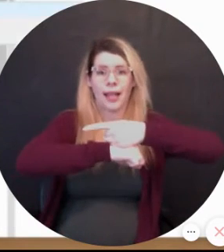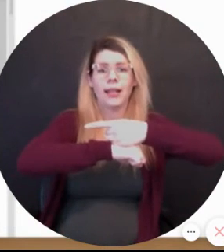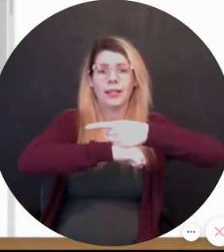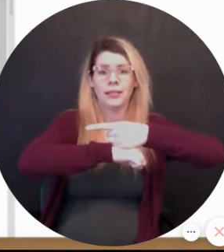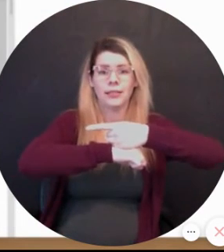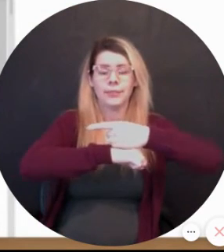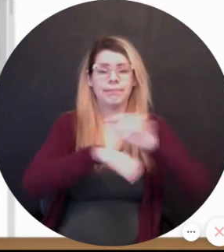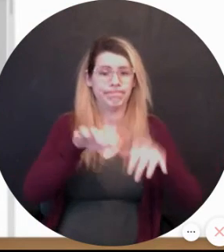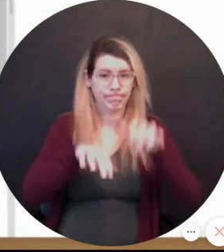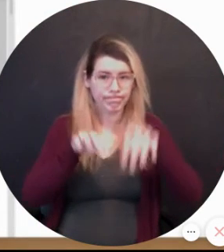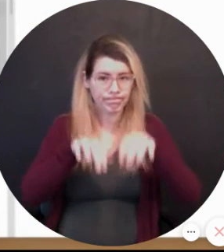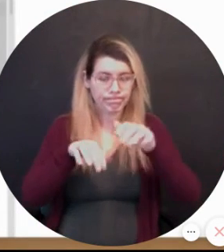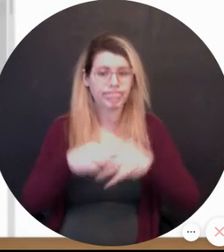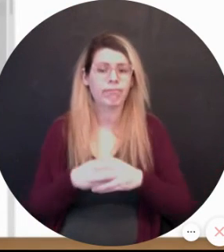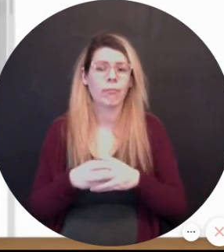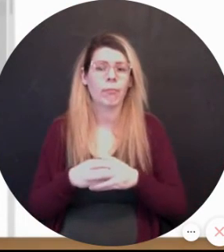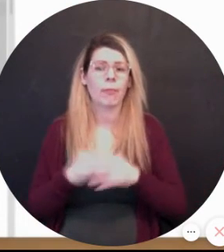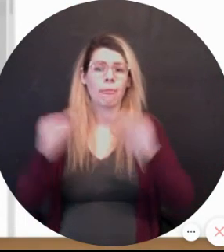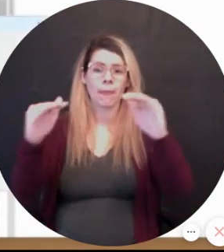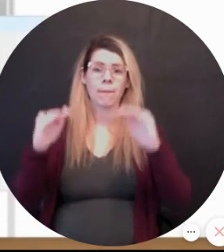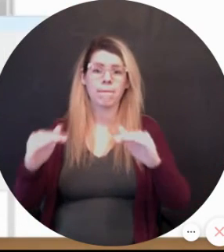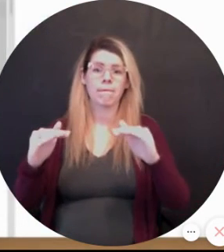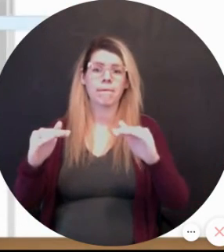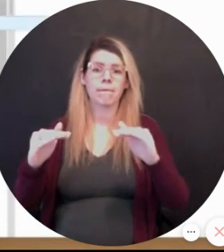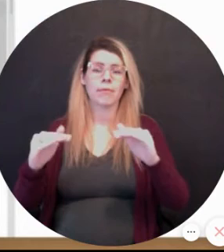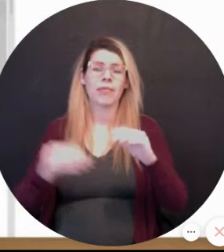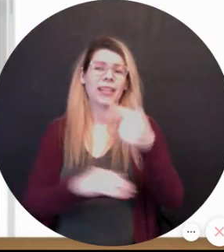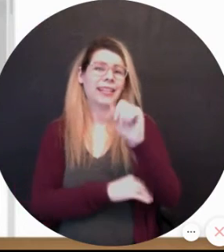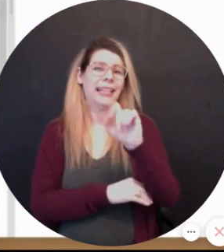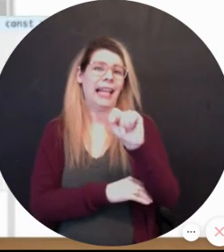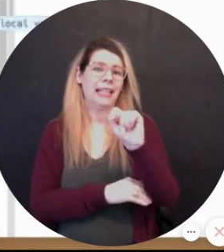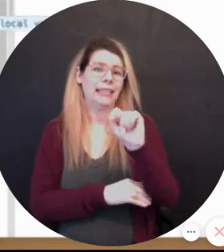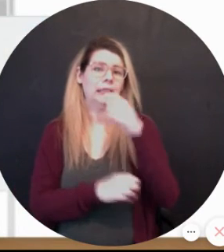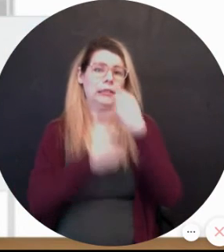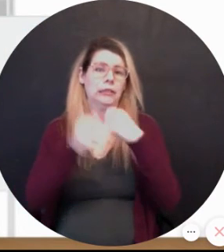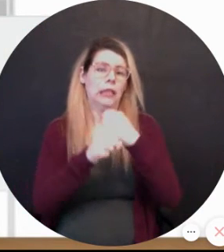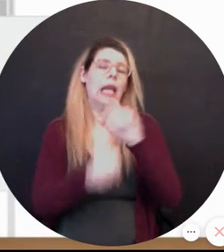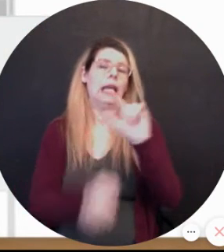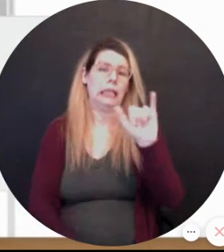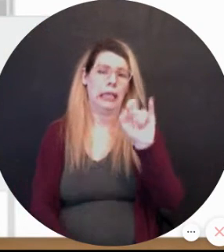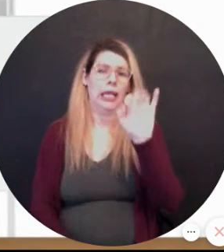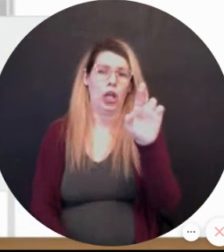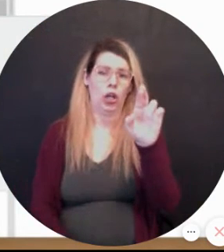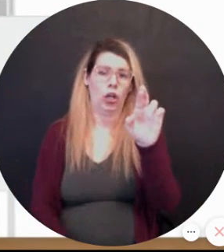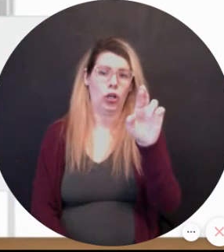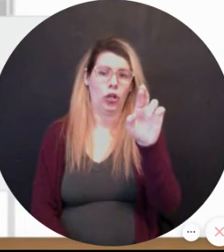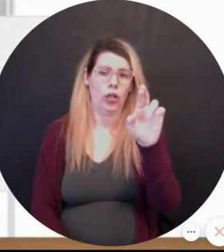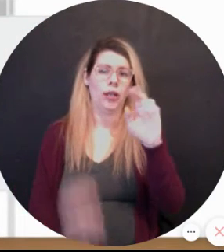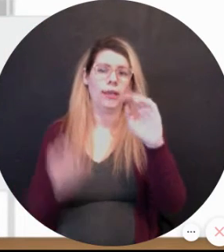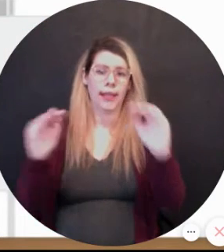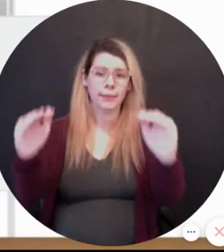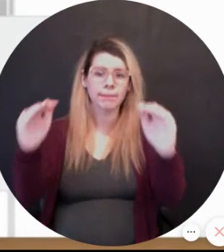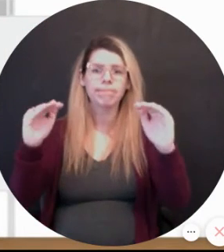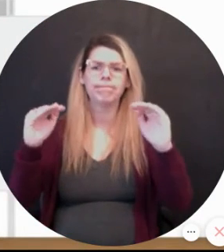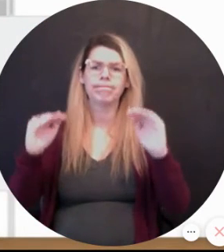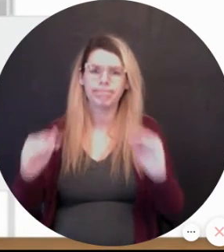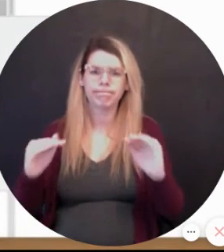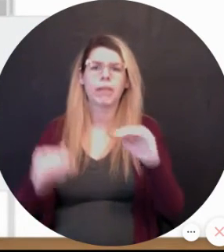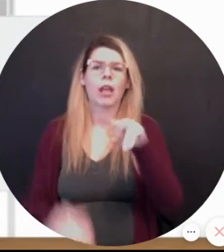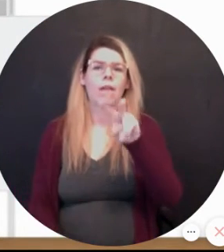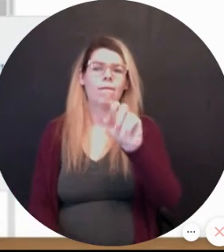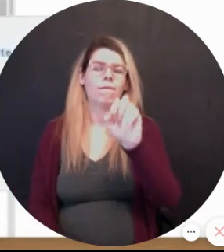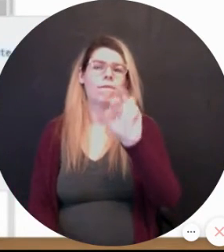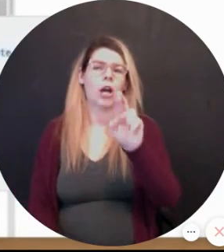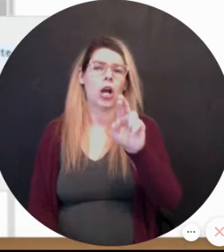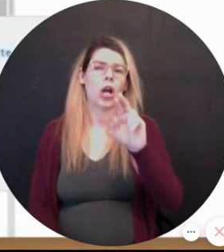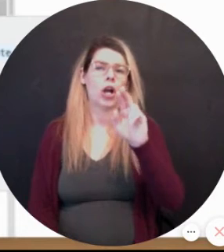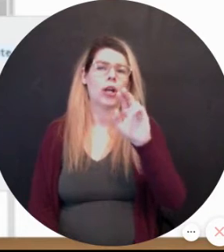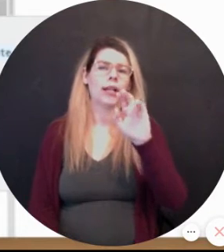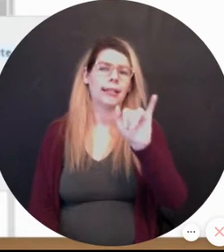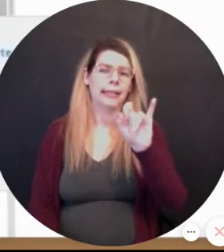get the year. So var year = and the function you're going to want to use is getFullYear ;